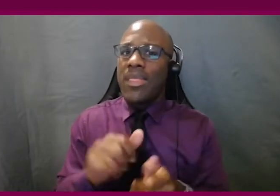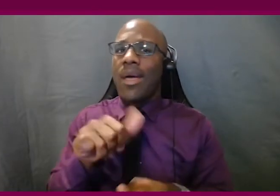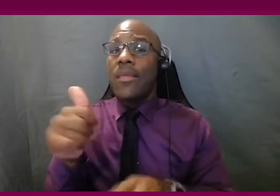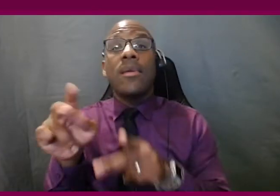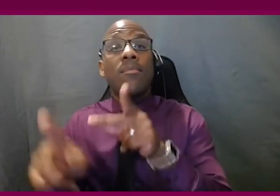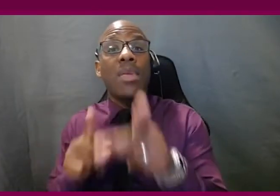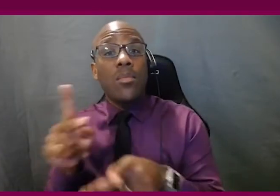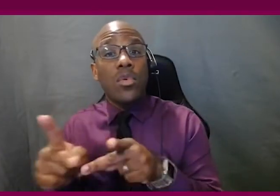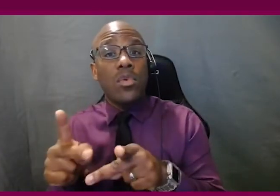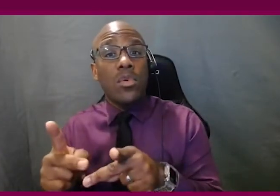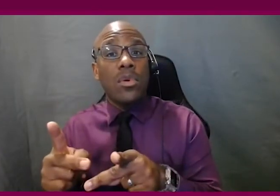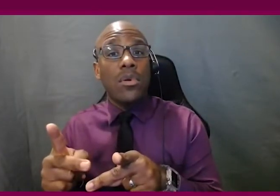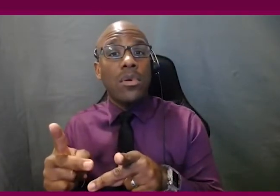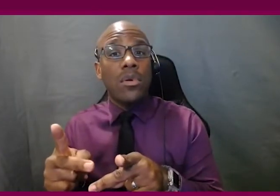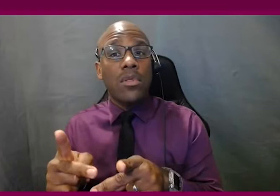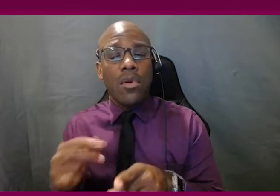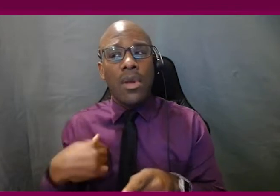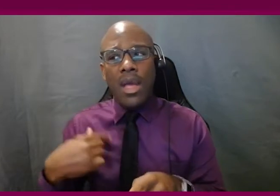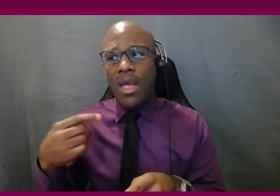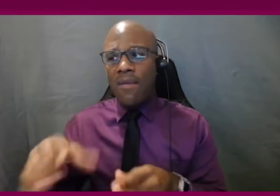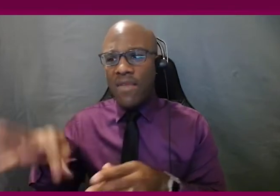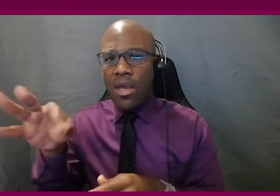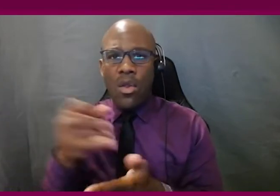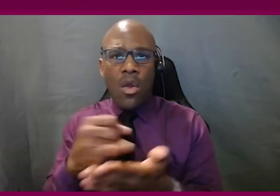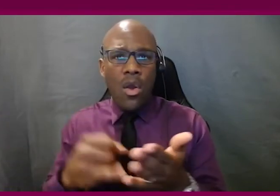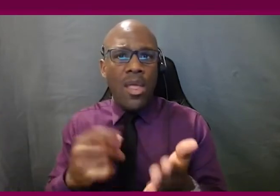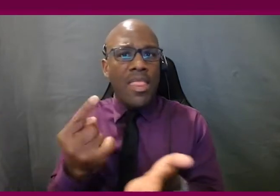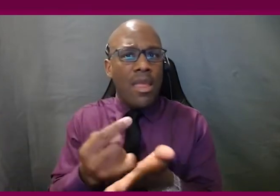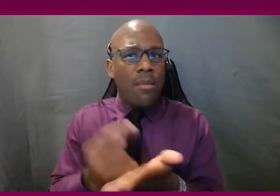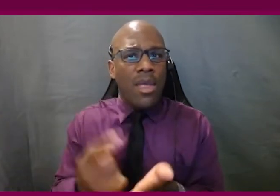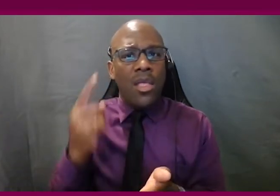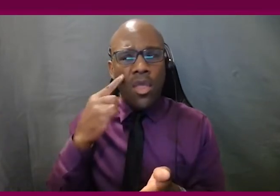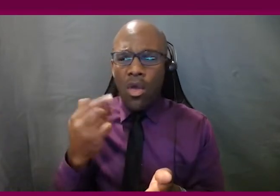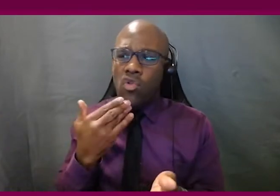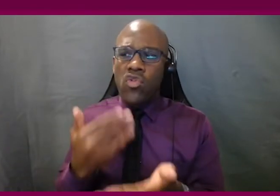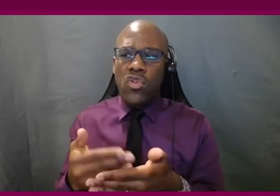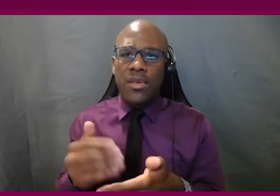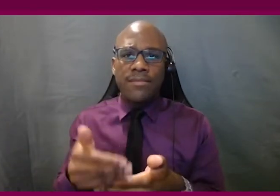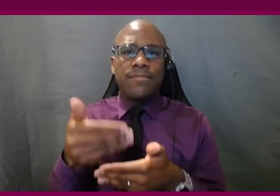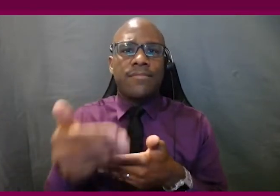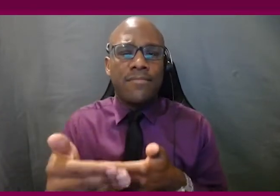But it really wasn't until graduate school and moving to Chicago to attend graduate school